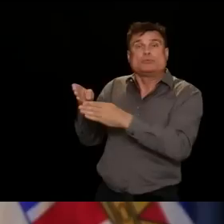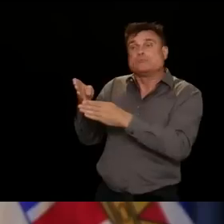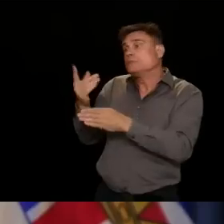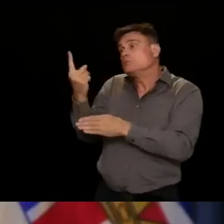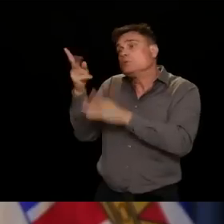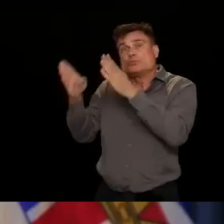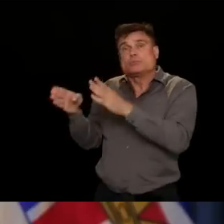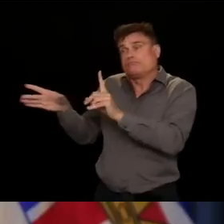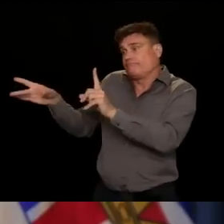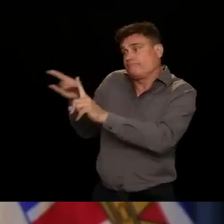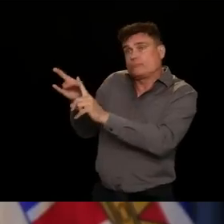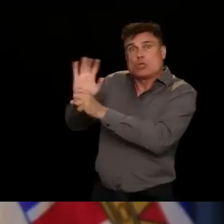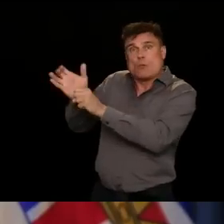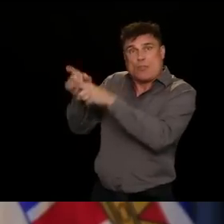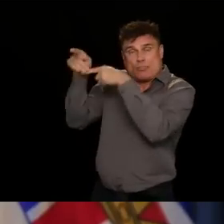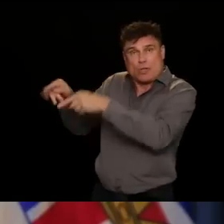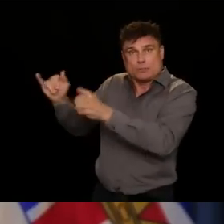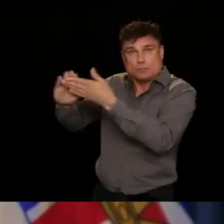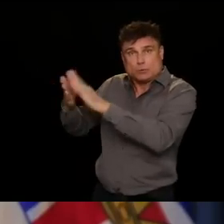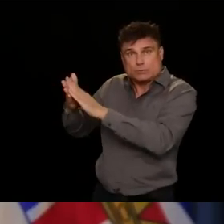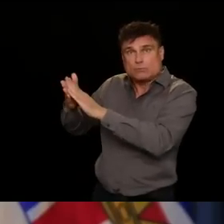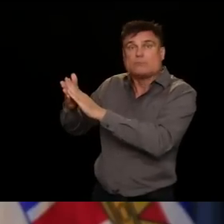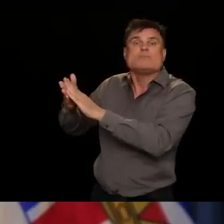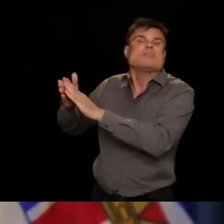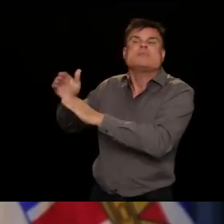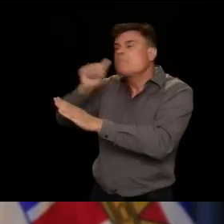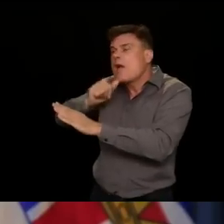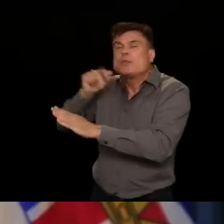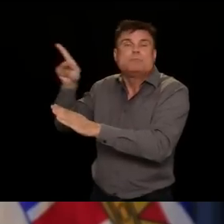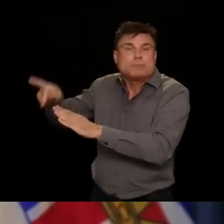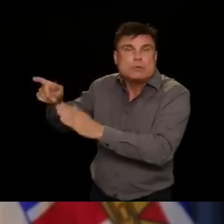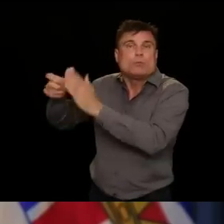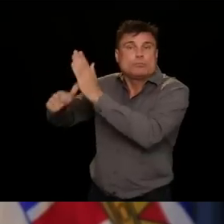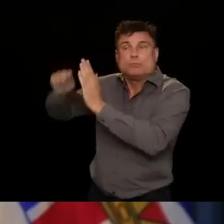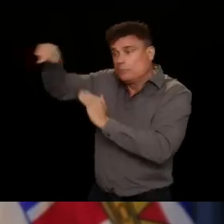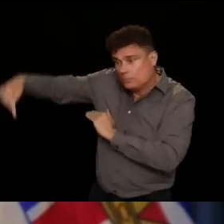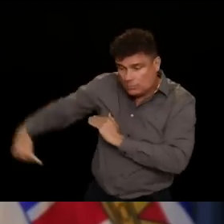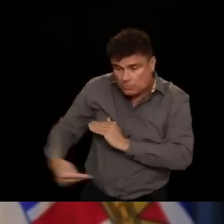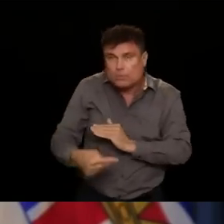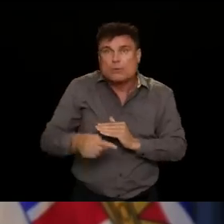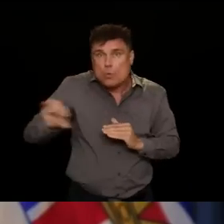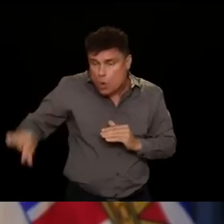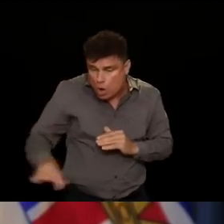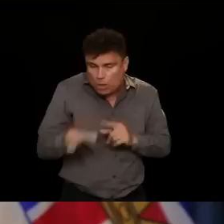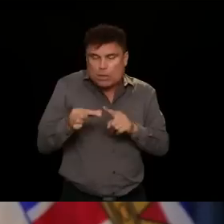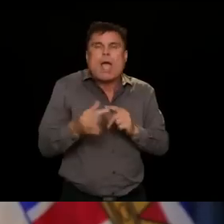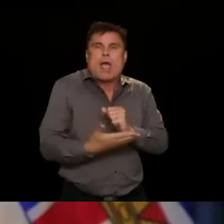cases, one or two in a small community, or we are worried about transmission